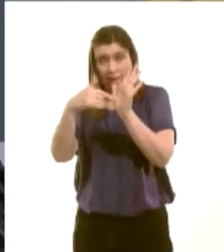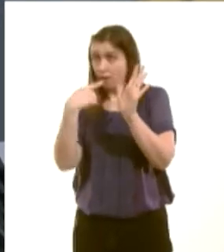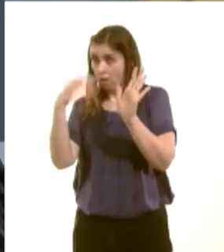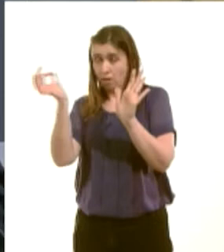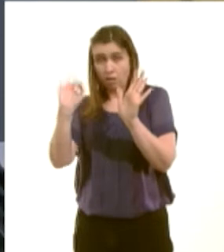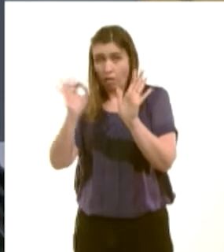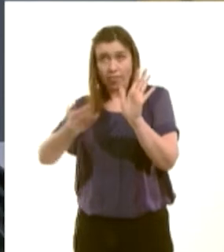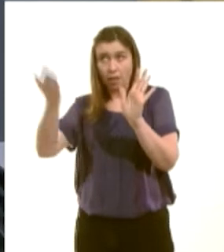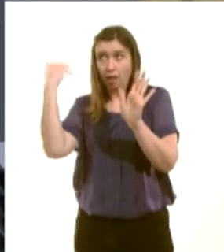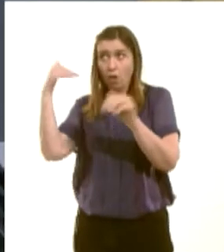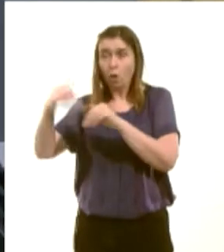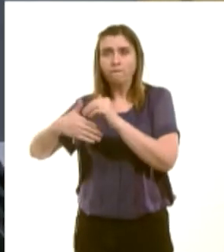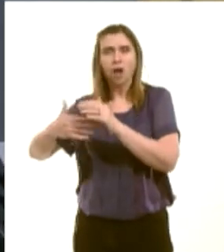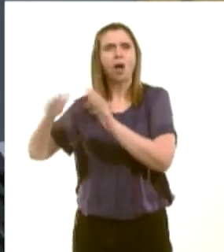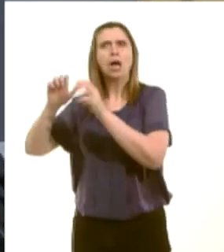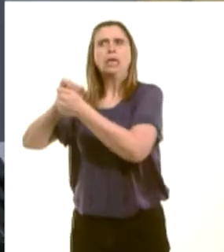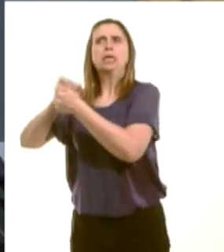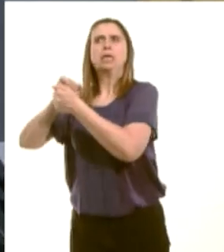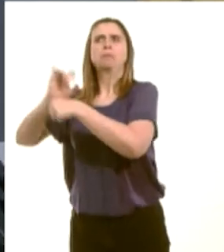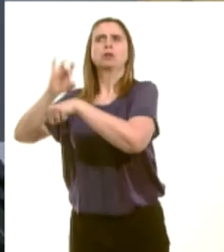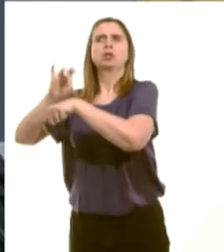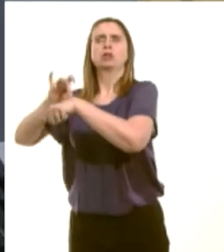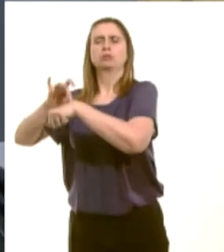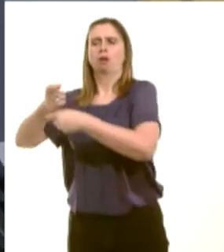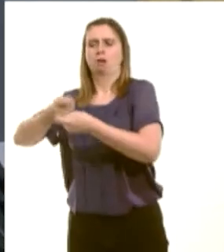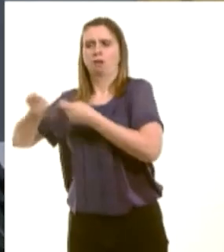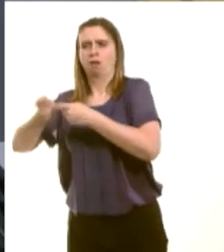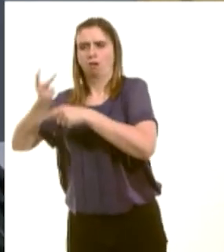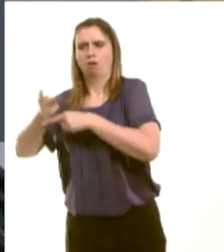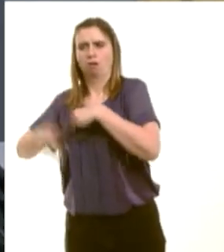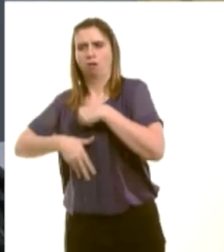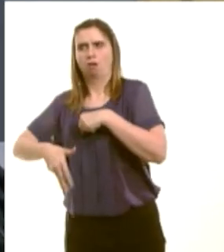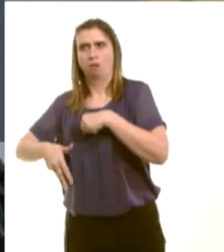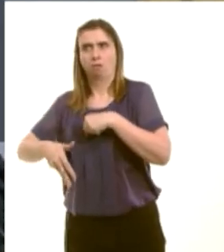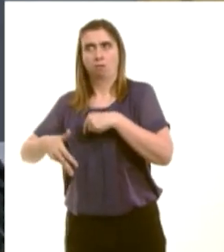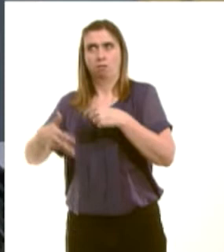risk by forcing pregnant women to travel further to give birth. So, thatís more than three